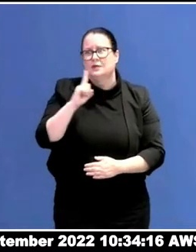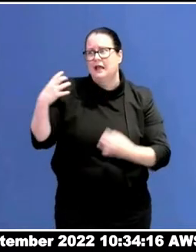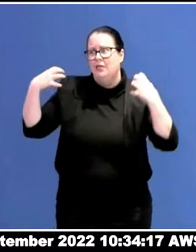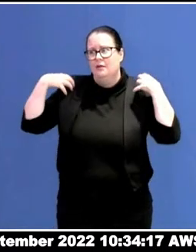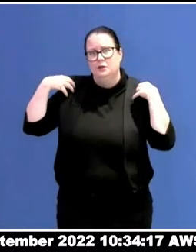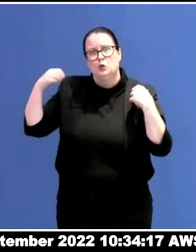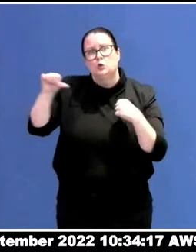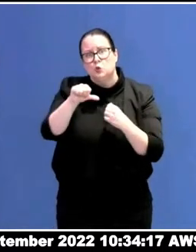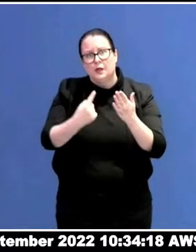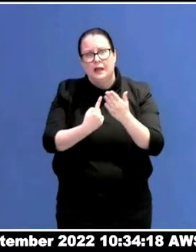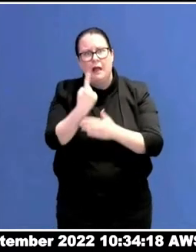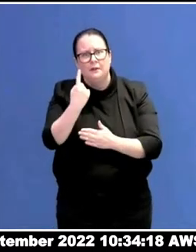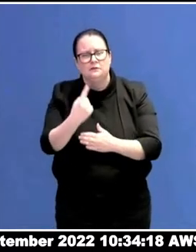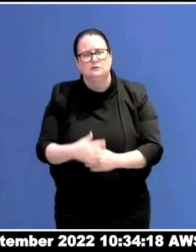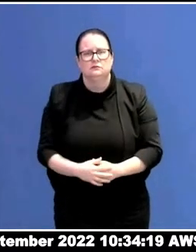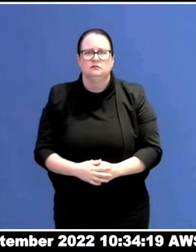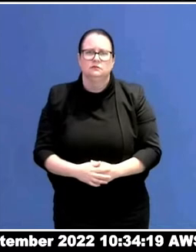should have happened?